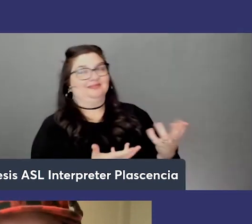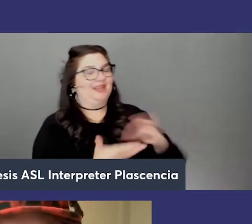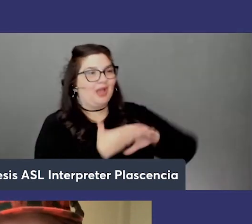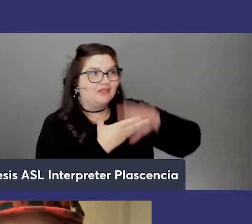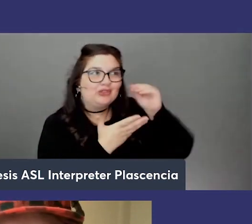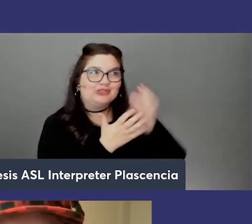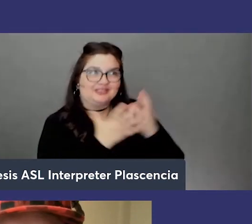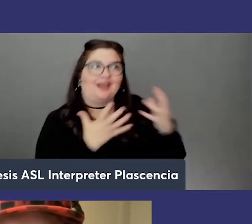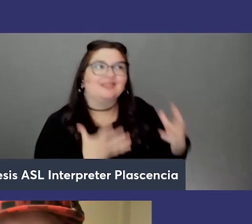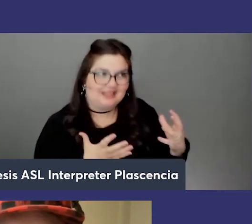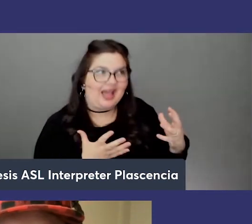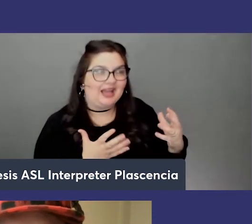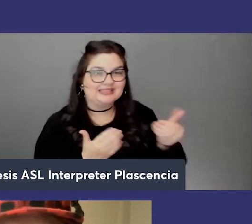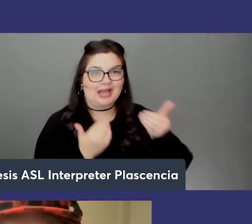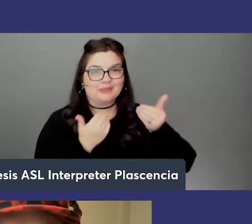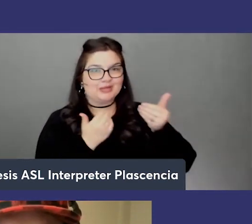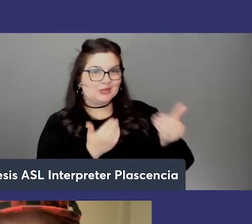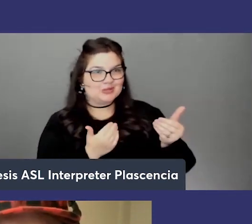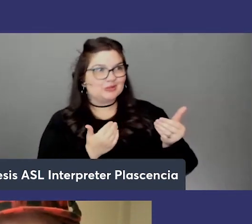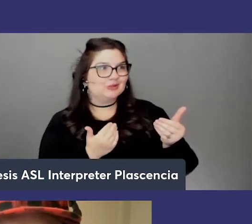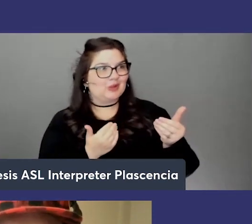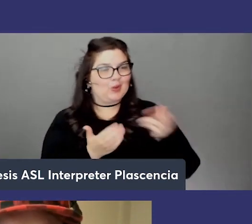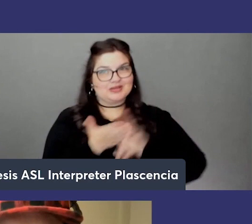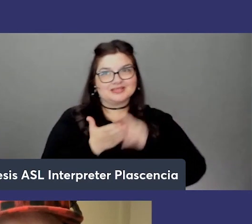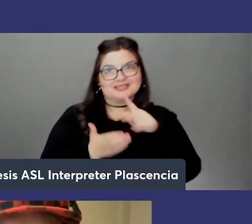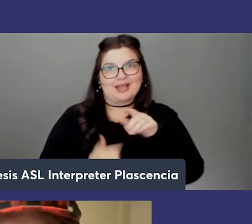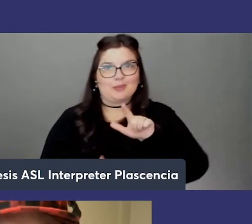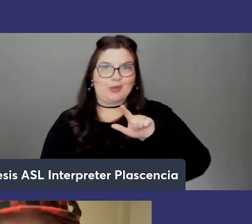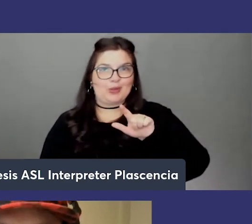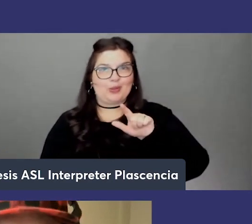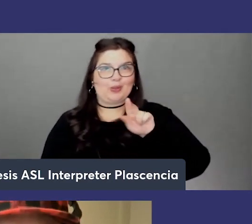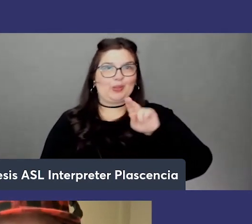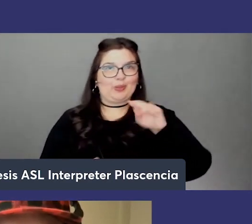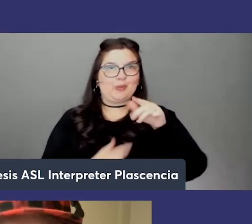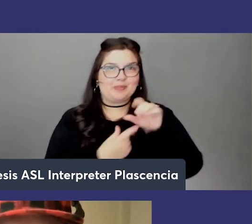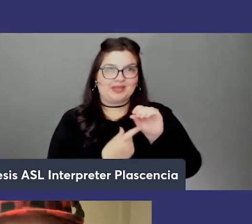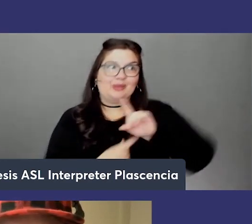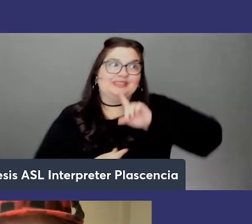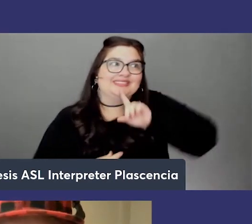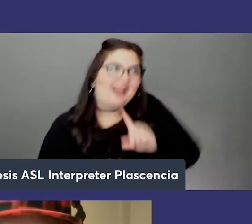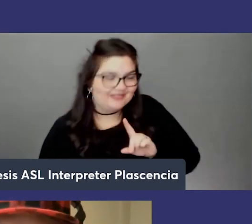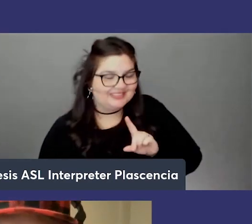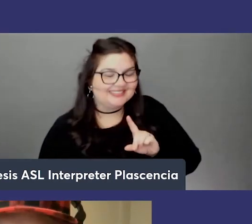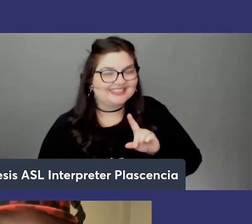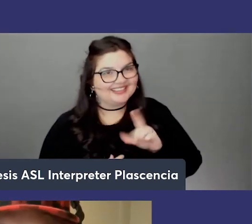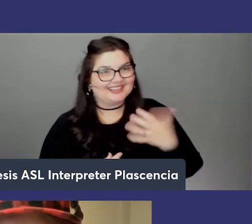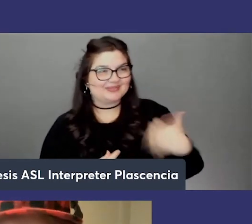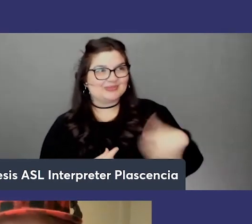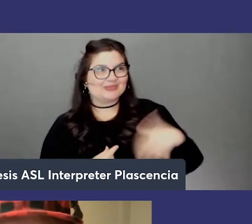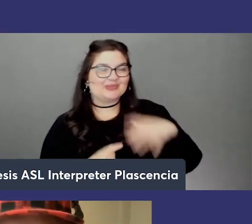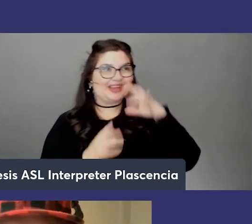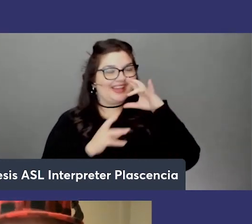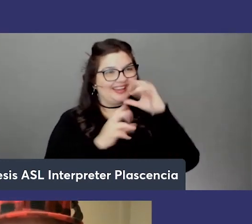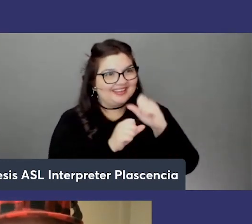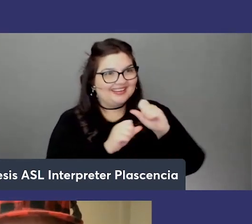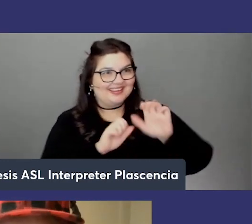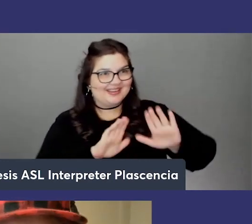I'm gonna go sign up for Lumigo, definitely. It looks amazing, and very easy to get started,